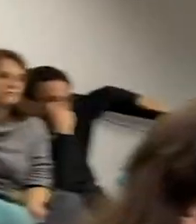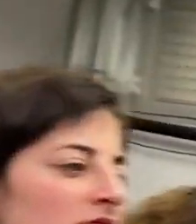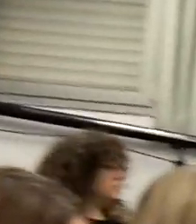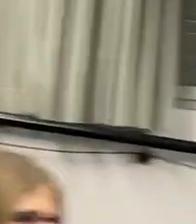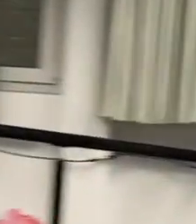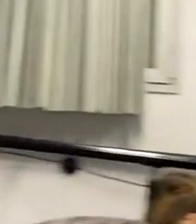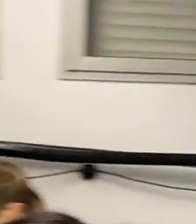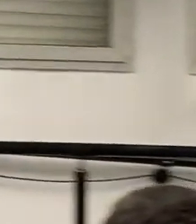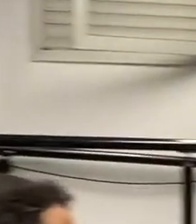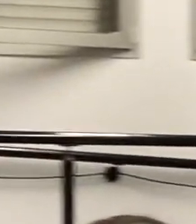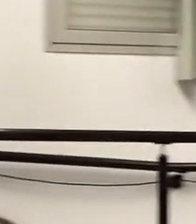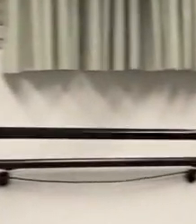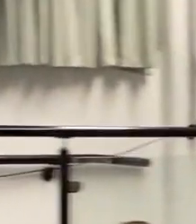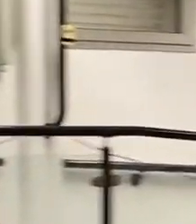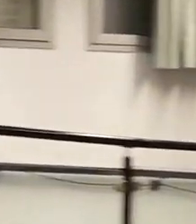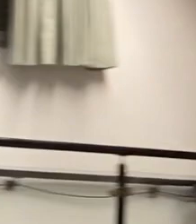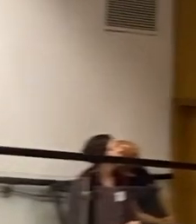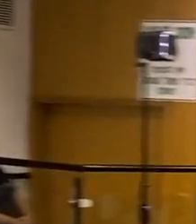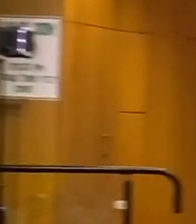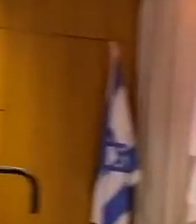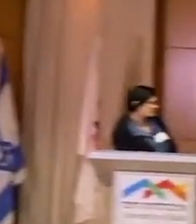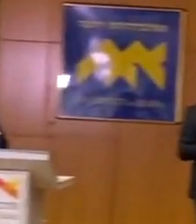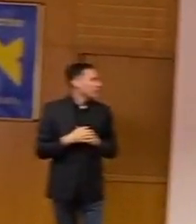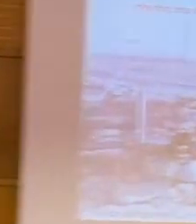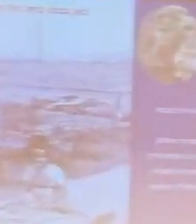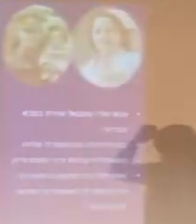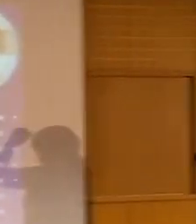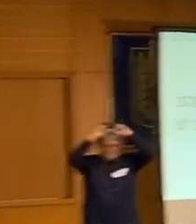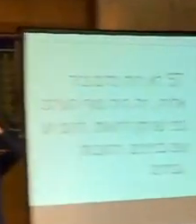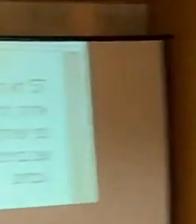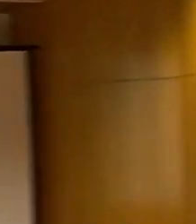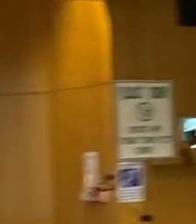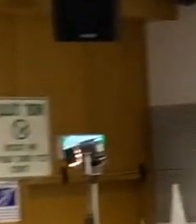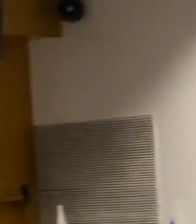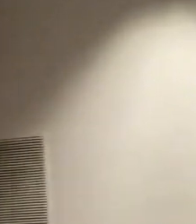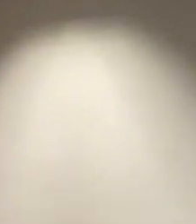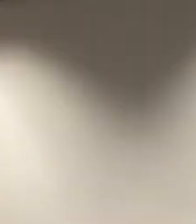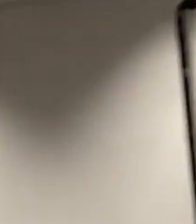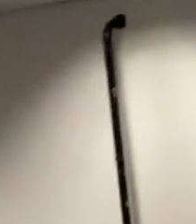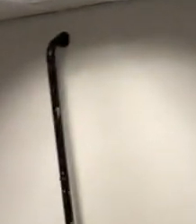I was stunned at how many people were there, signing, And how many people I recognised from TV or other YouTube channels,